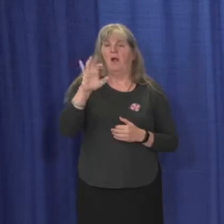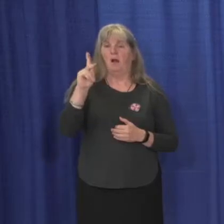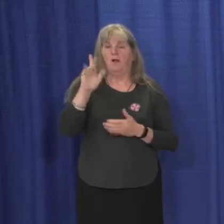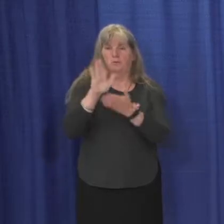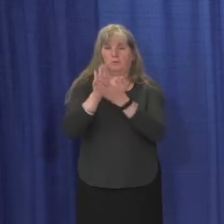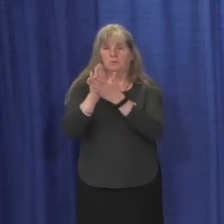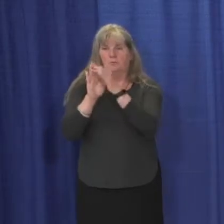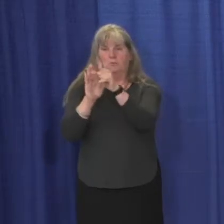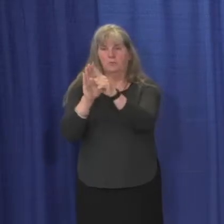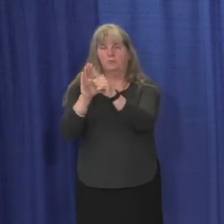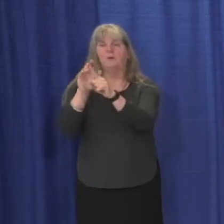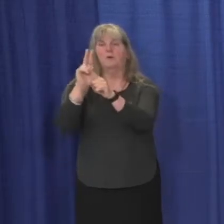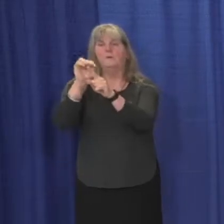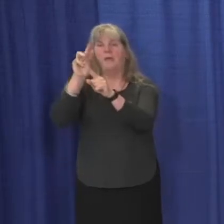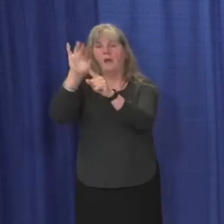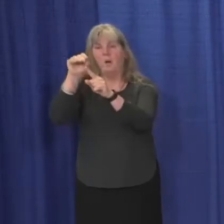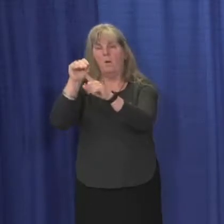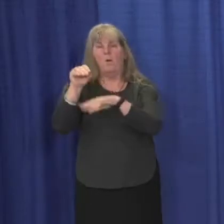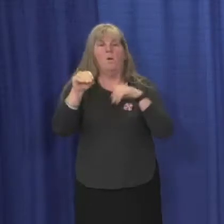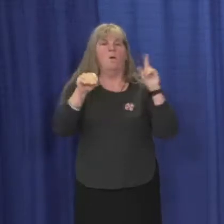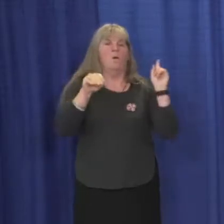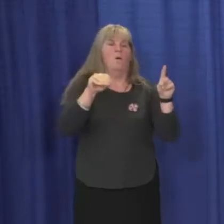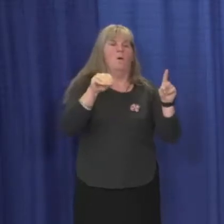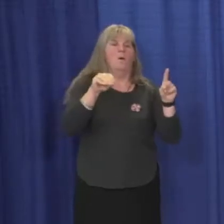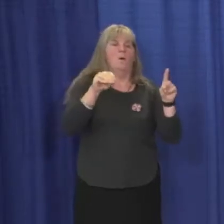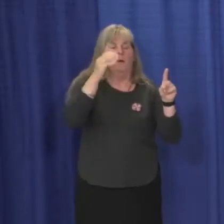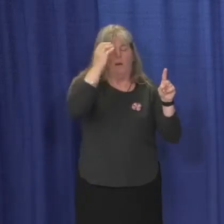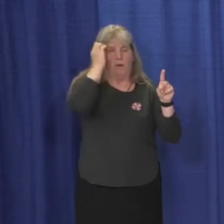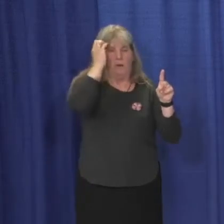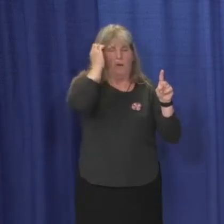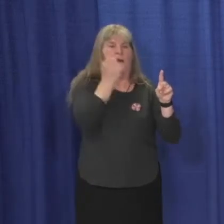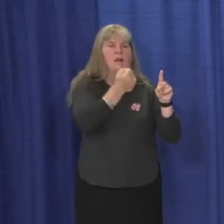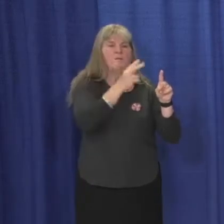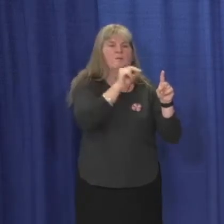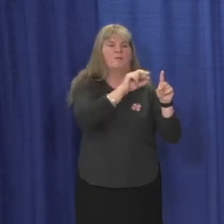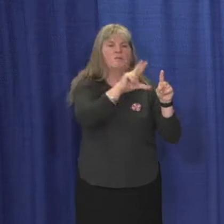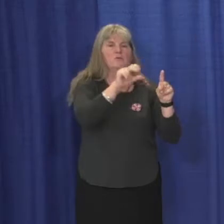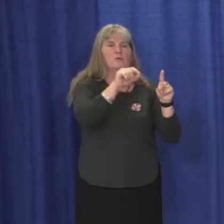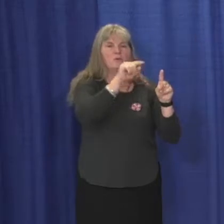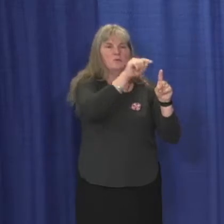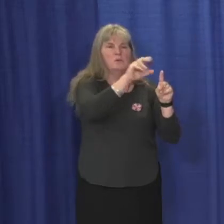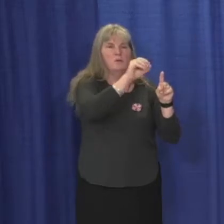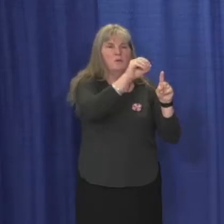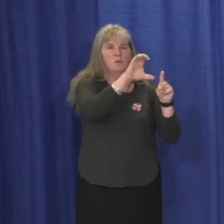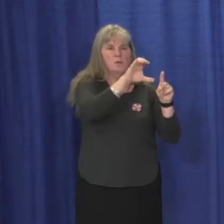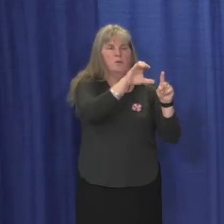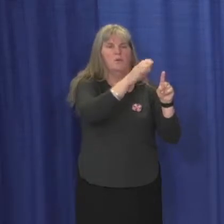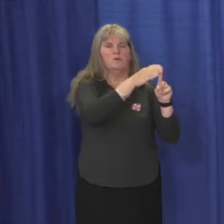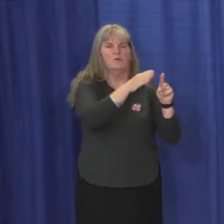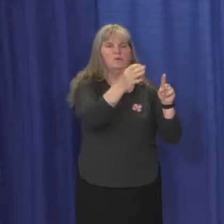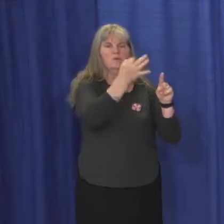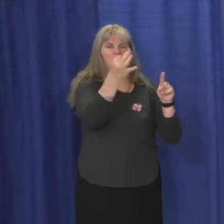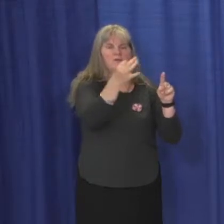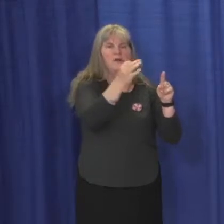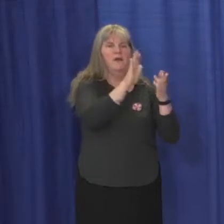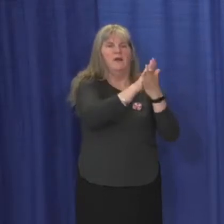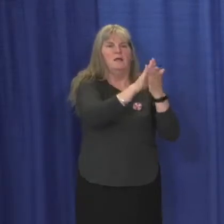Clark school and an old crow the testing clinic will be open from today at 1130 to 330 through